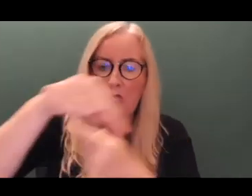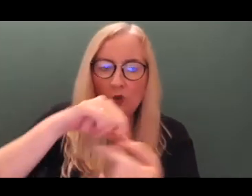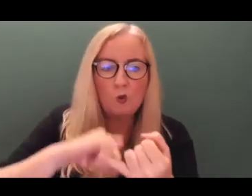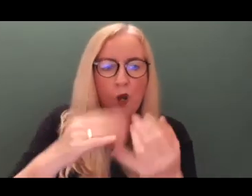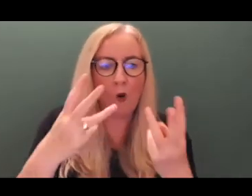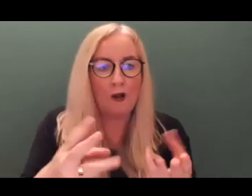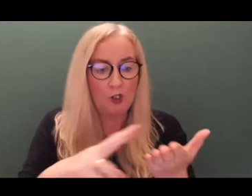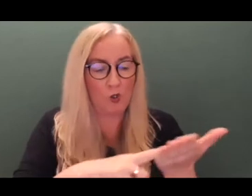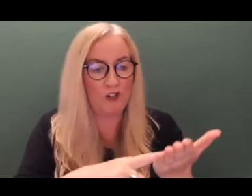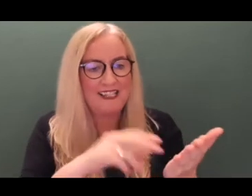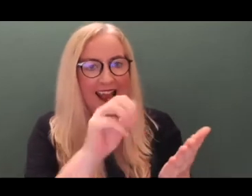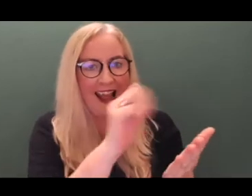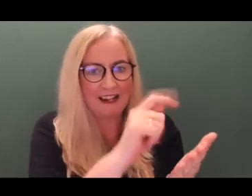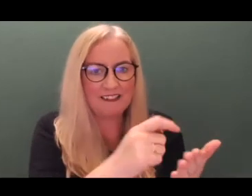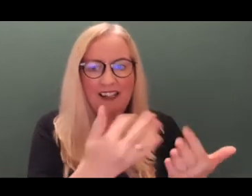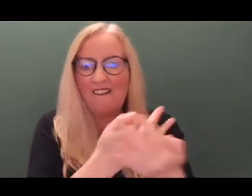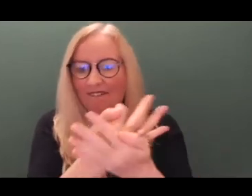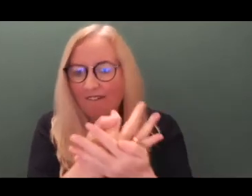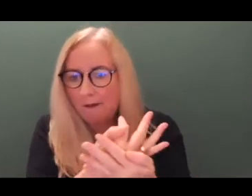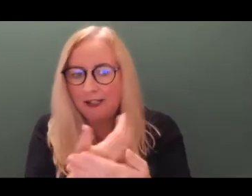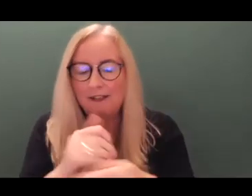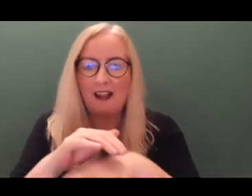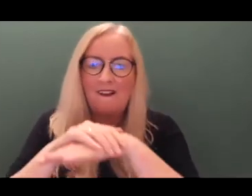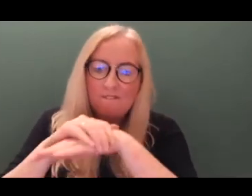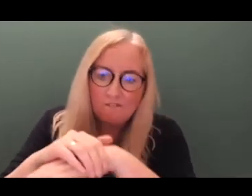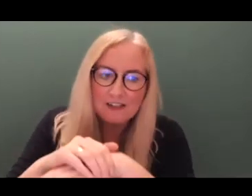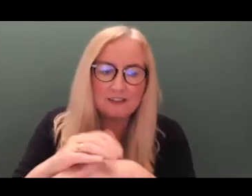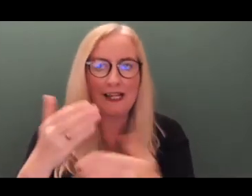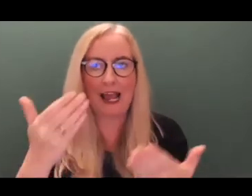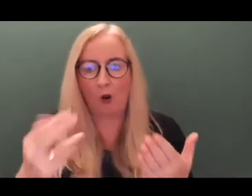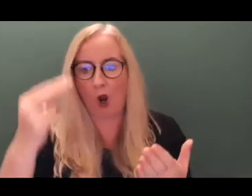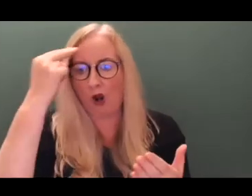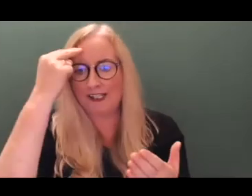family and friends and other professions around understanding what the role of advocacy is.